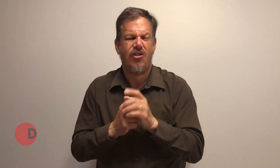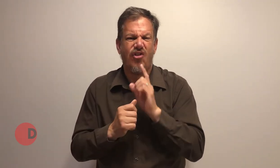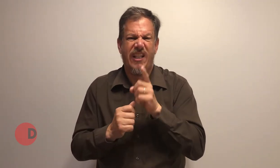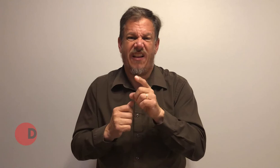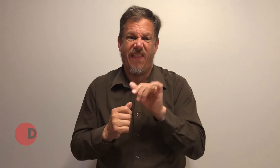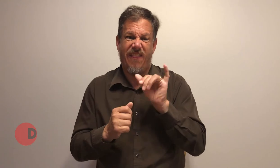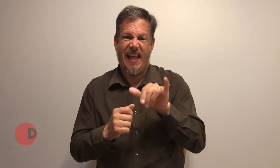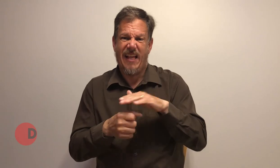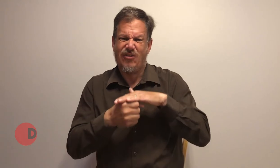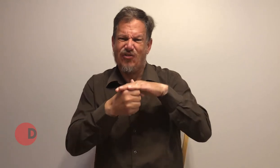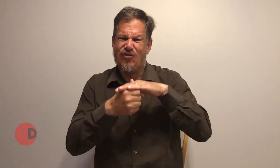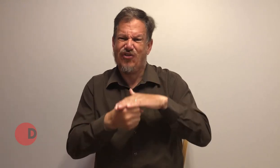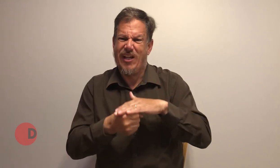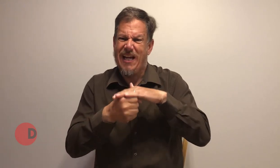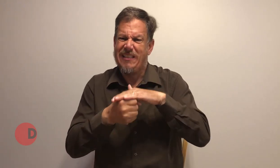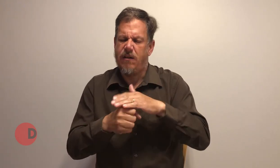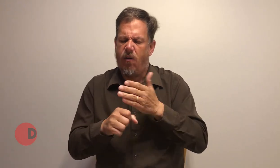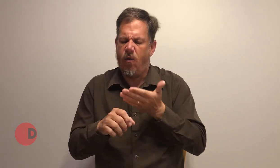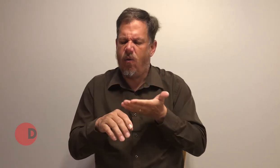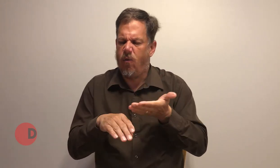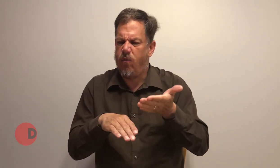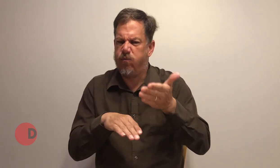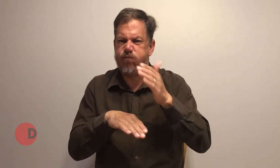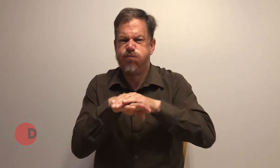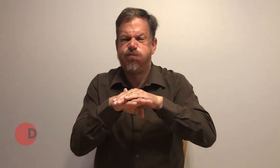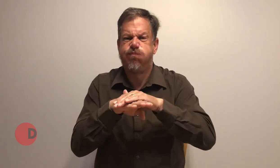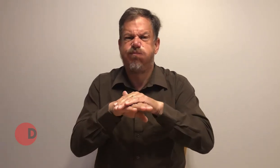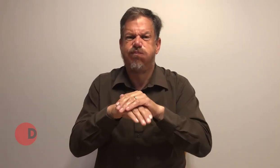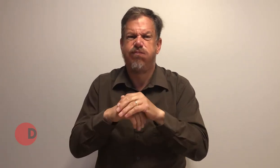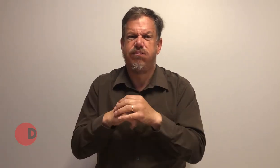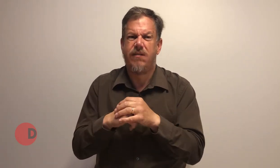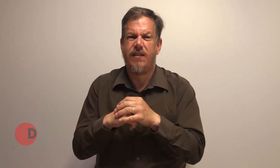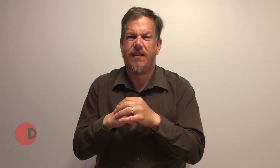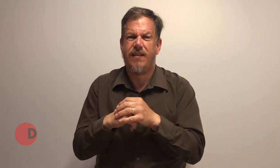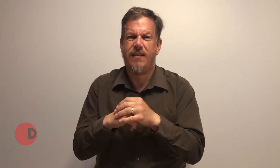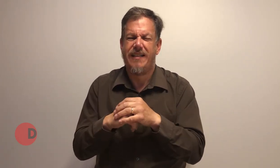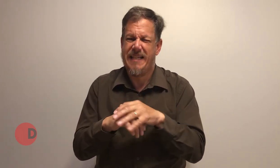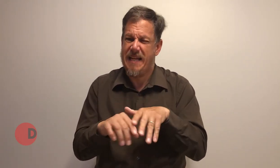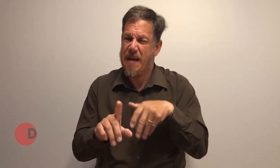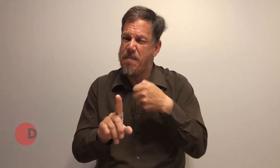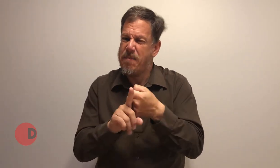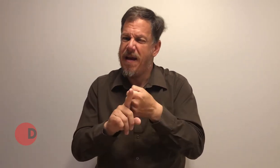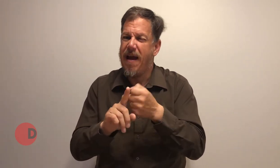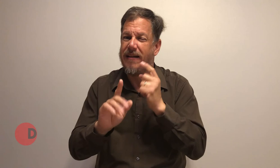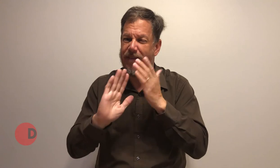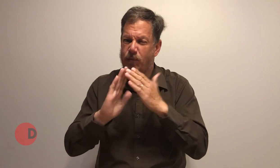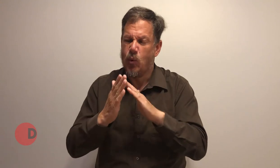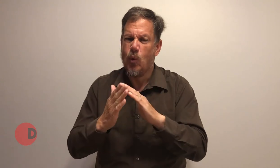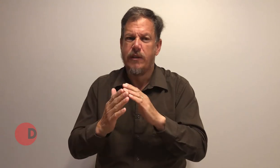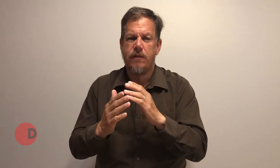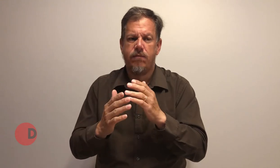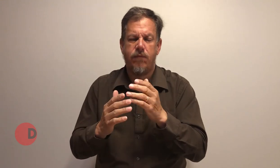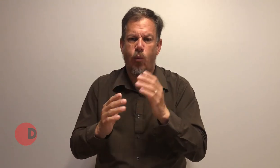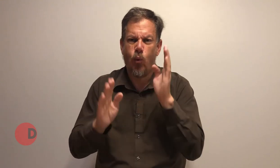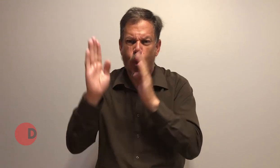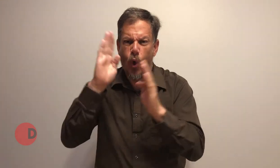a counselor in person which contributed to the stress. This impact on the Deaf community...